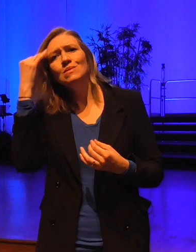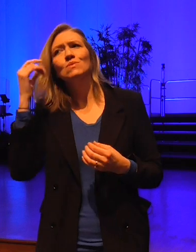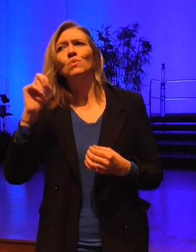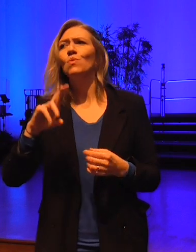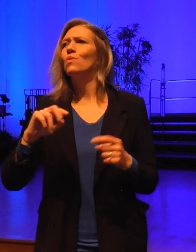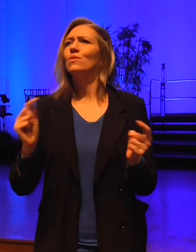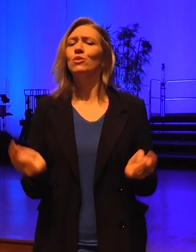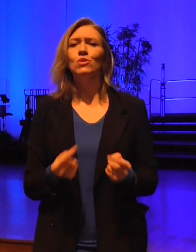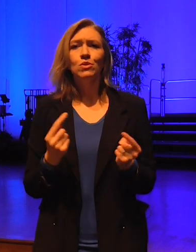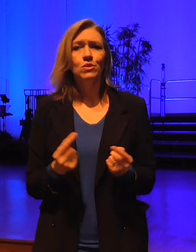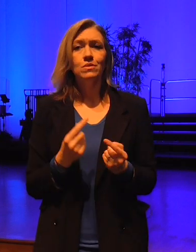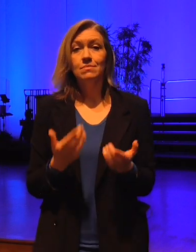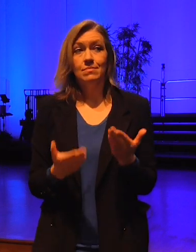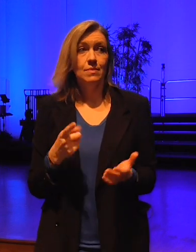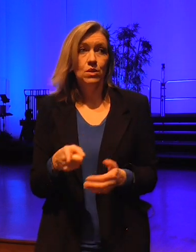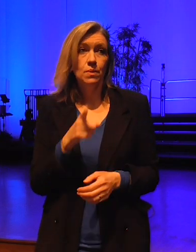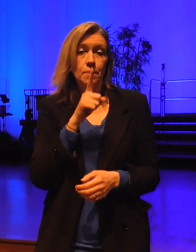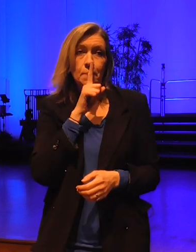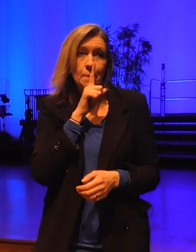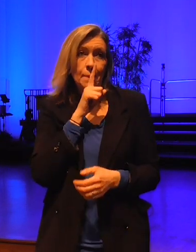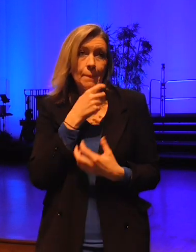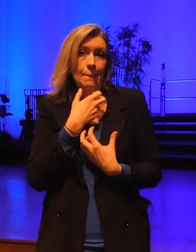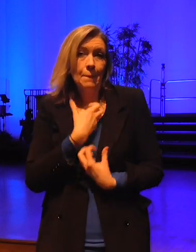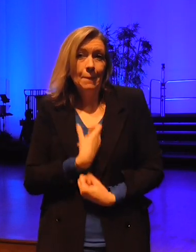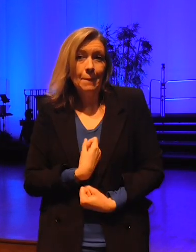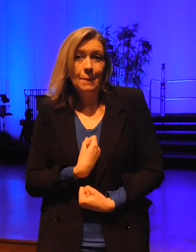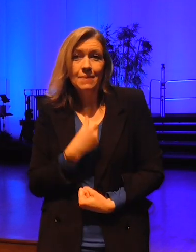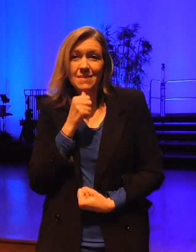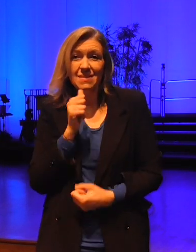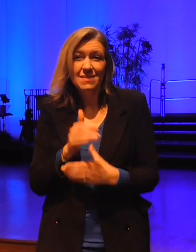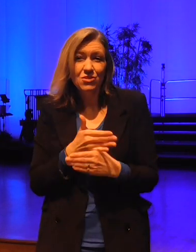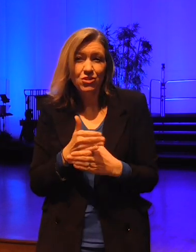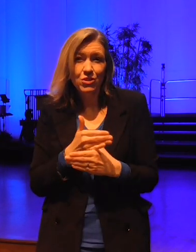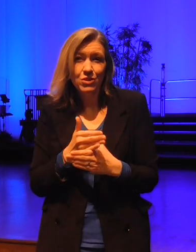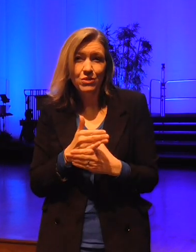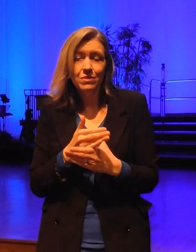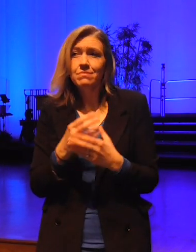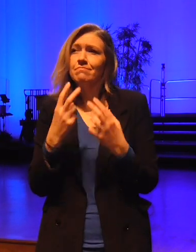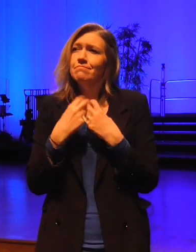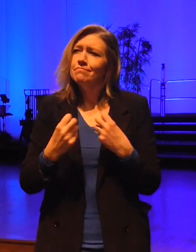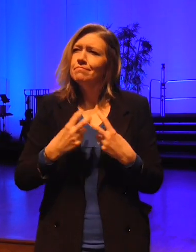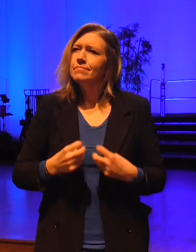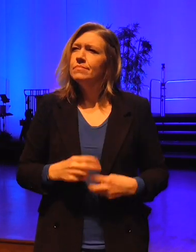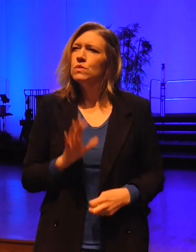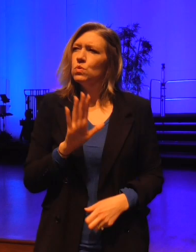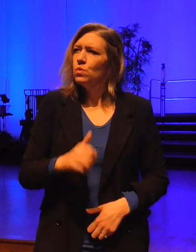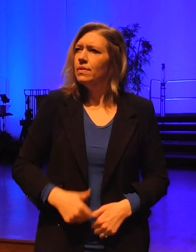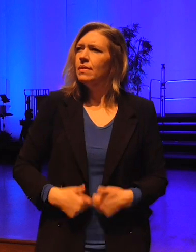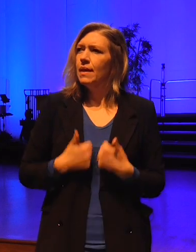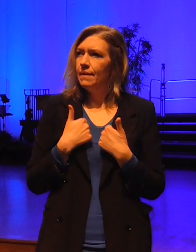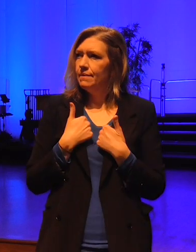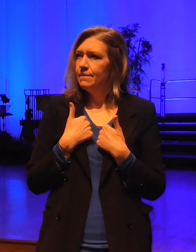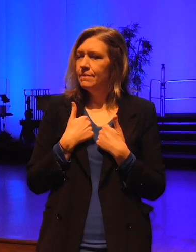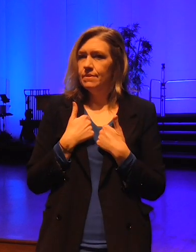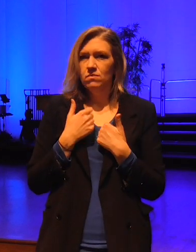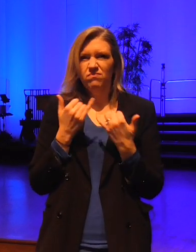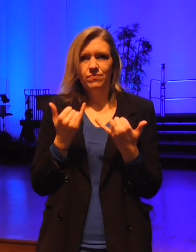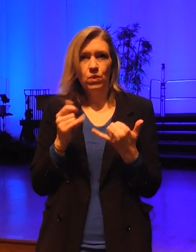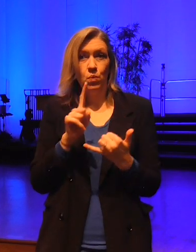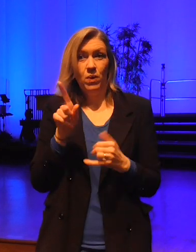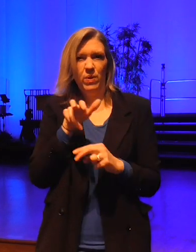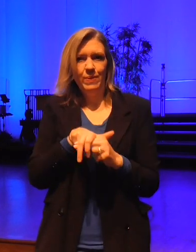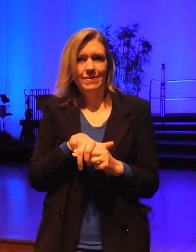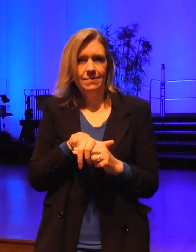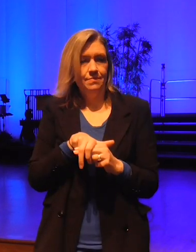shared with anyone else look at your life from where you are and where you sit right now and